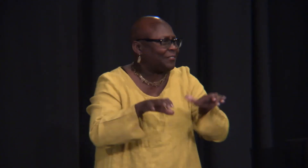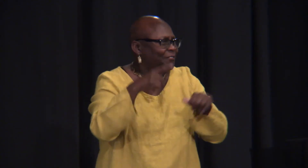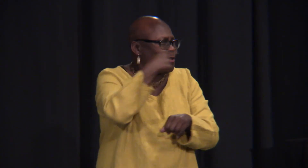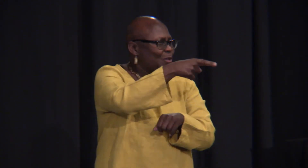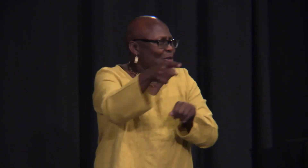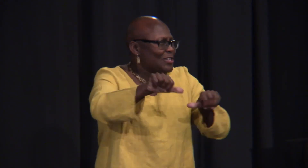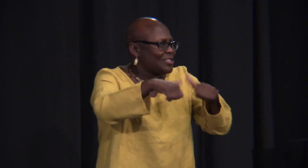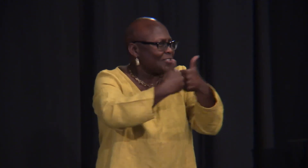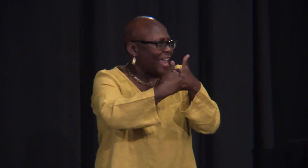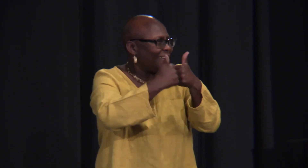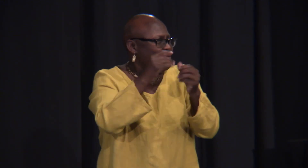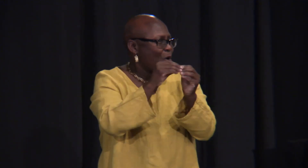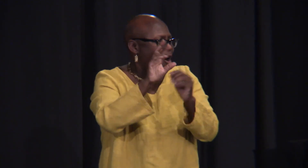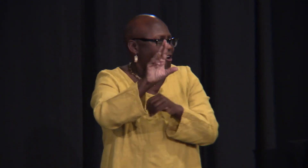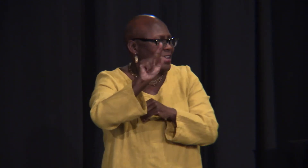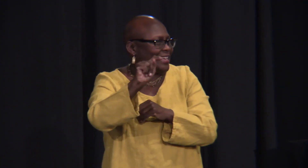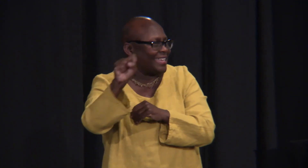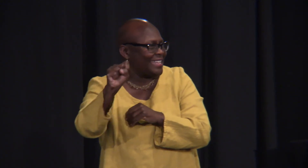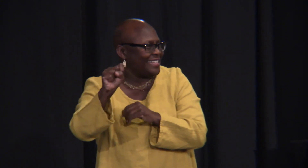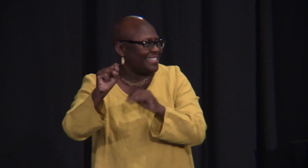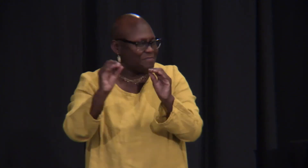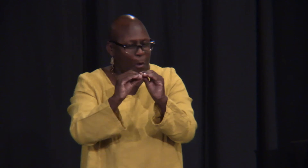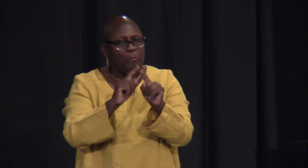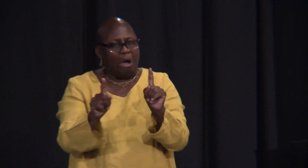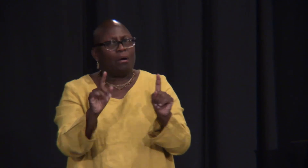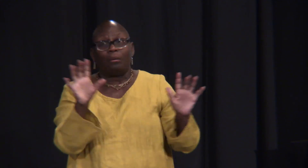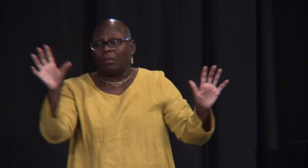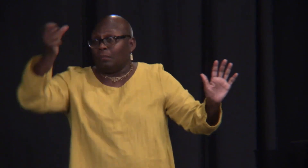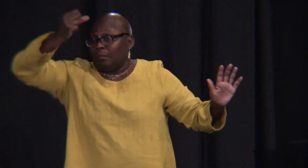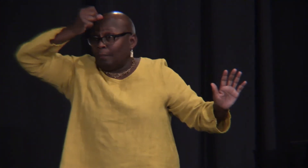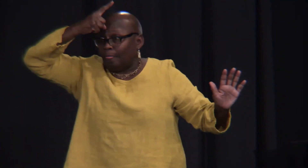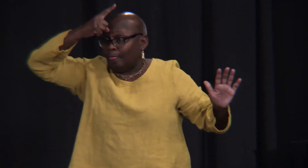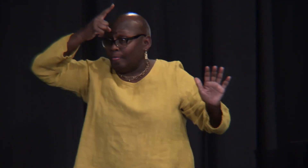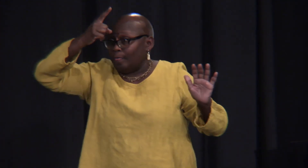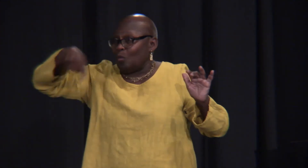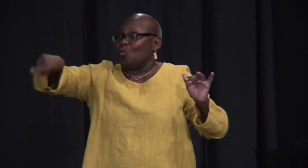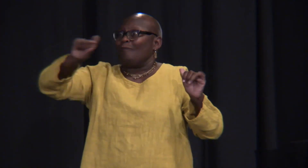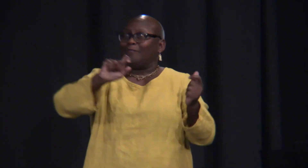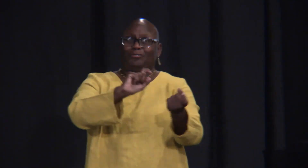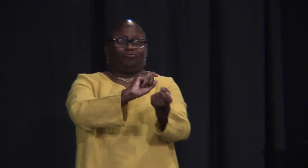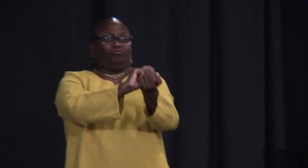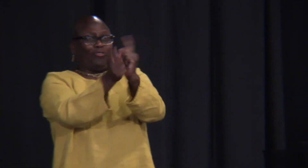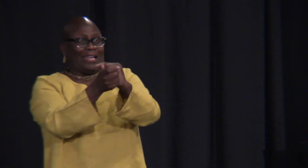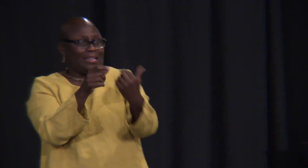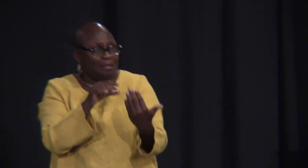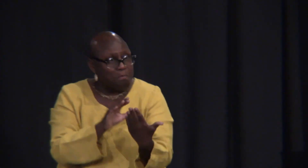and think about what is being said. Again, they have to be able to understand